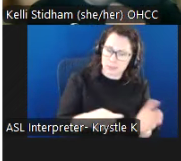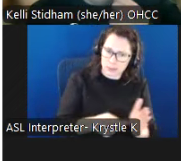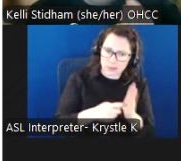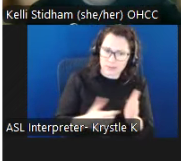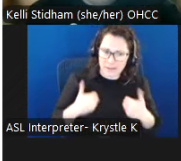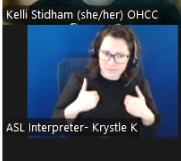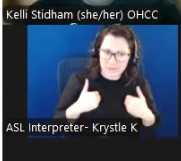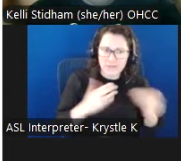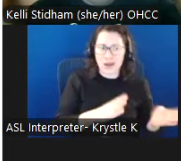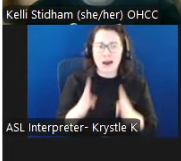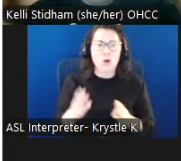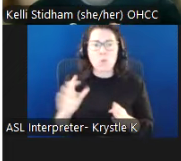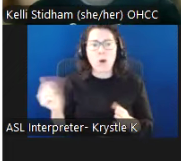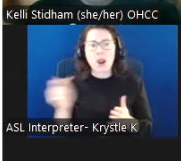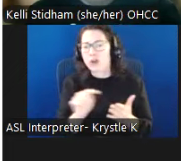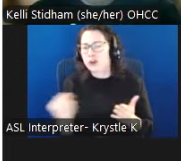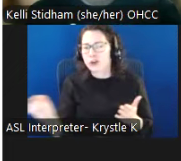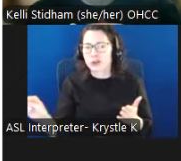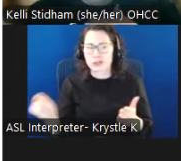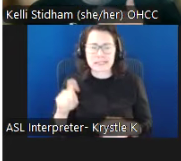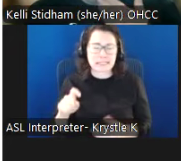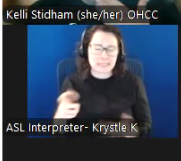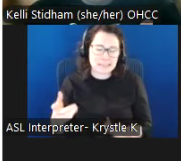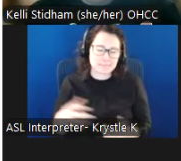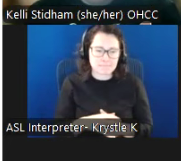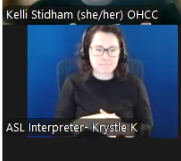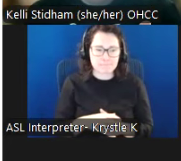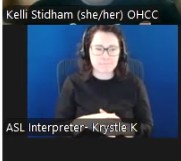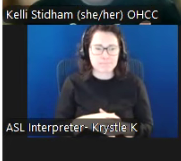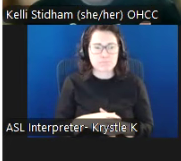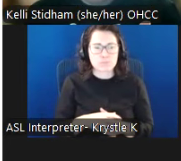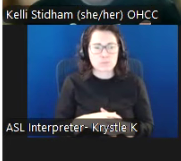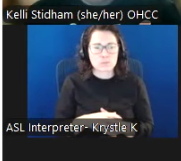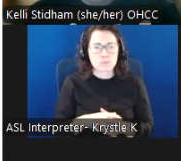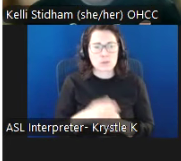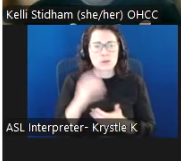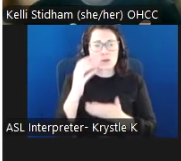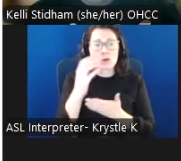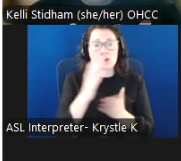you need other safety and elective